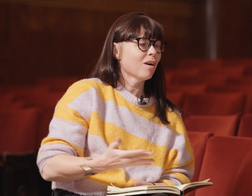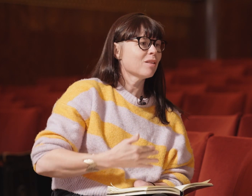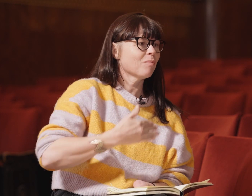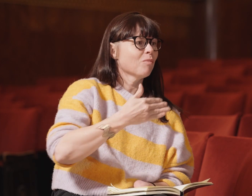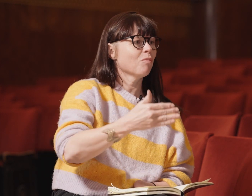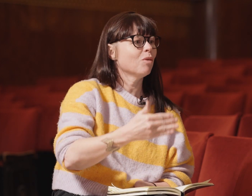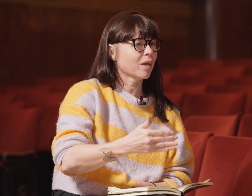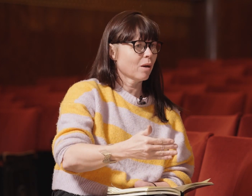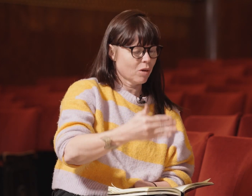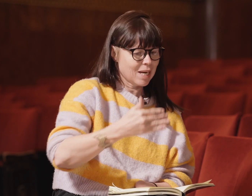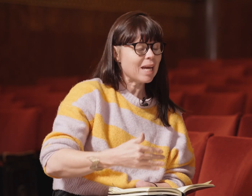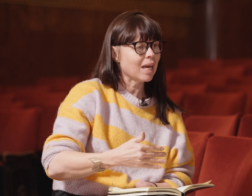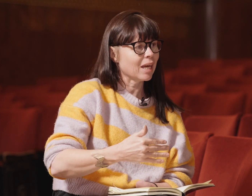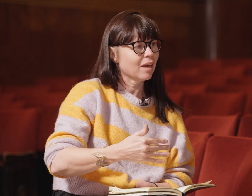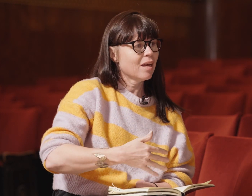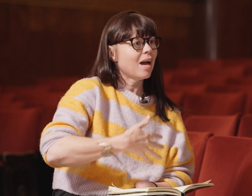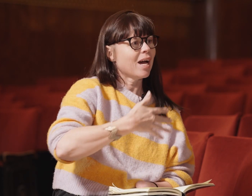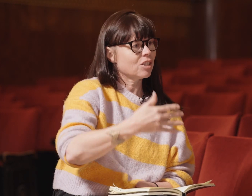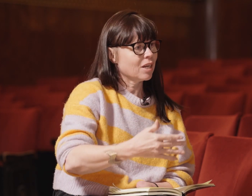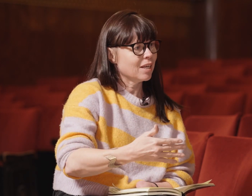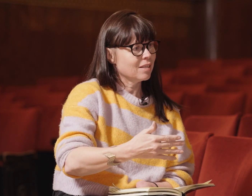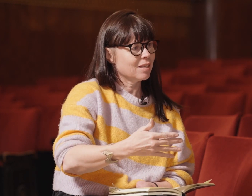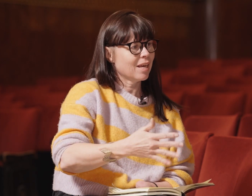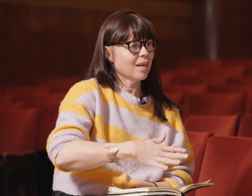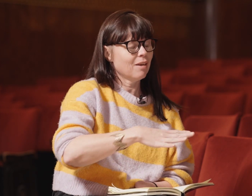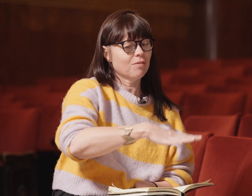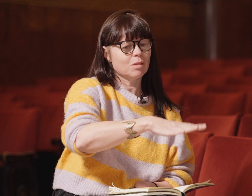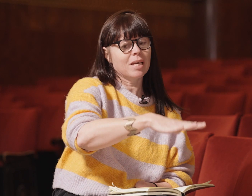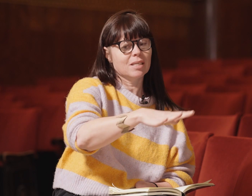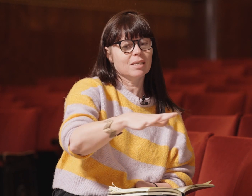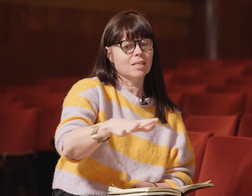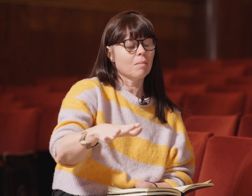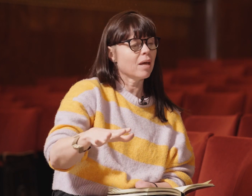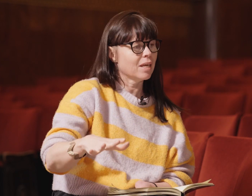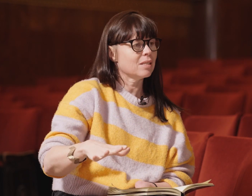rather than looking at what's lacking. Actually saying if the space is set up like this